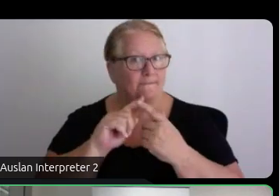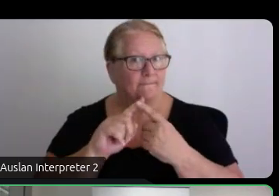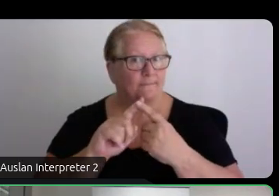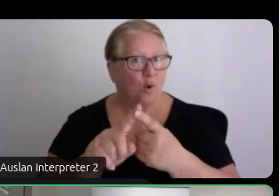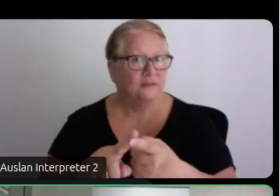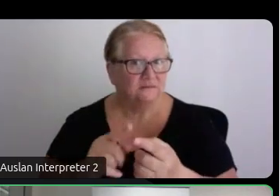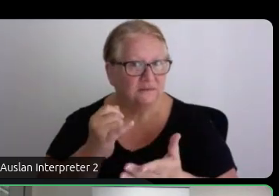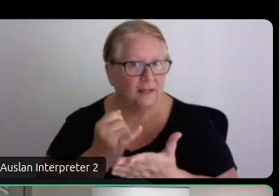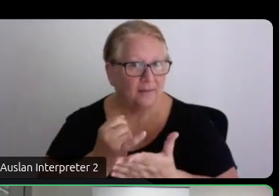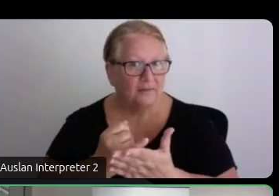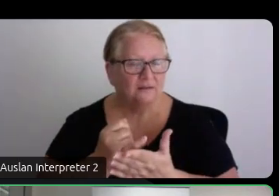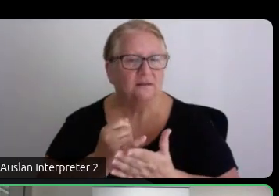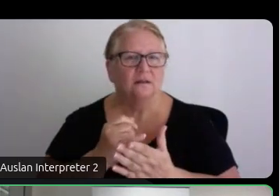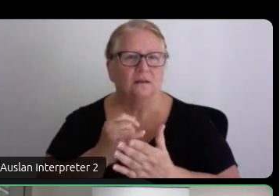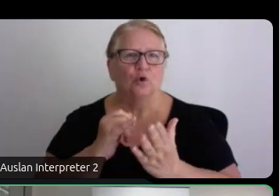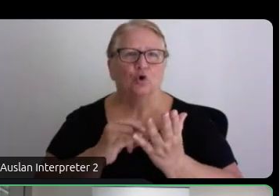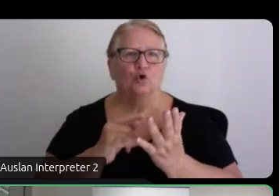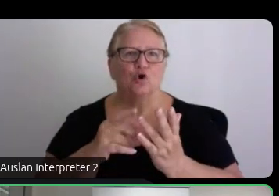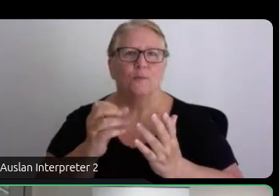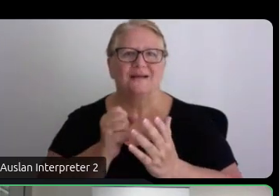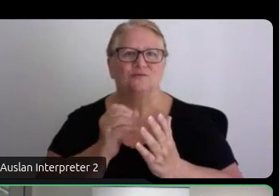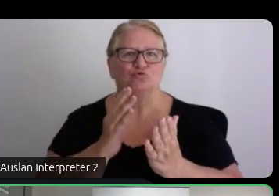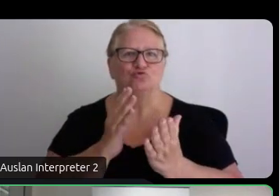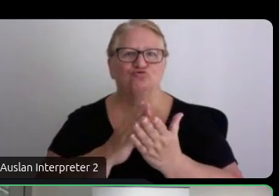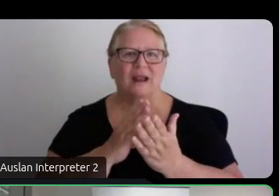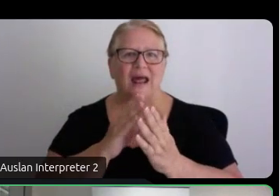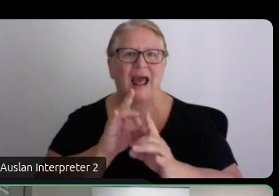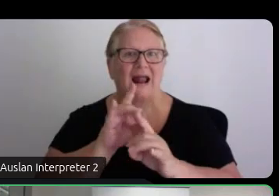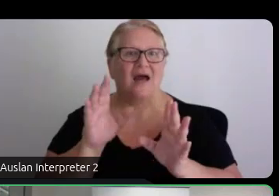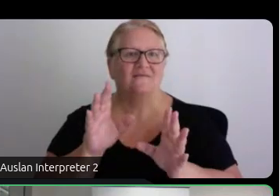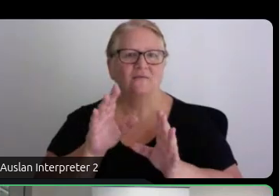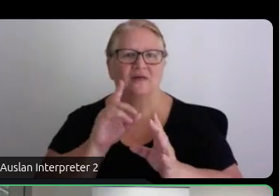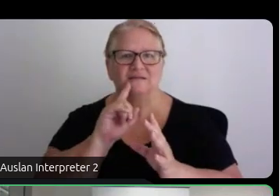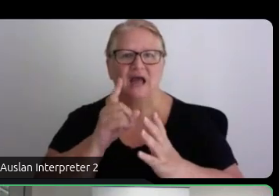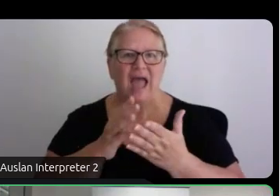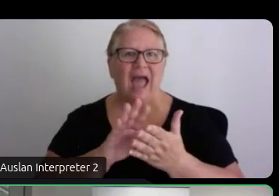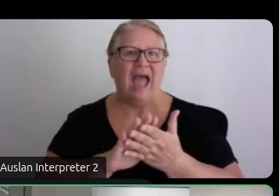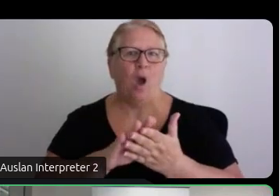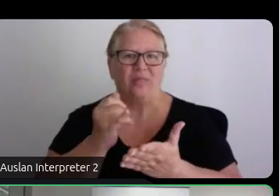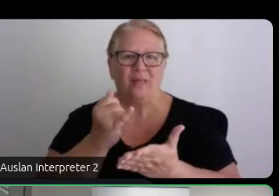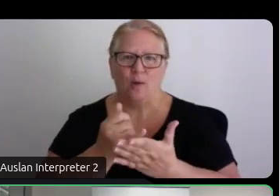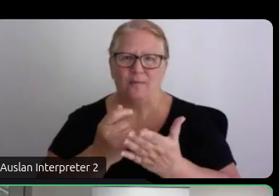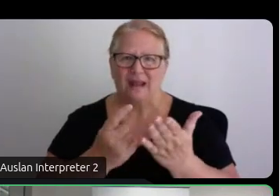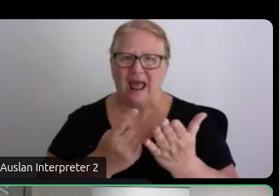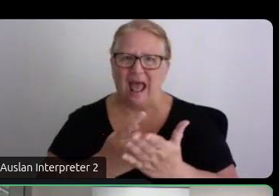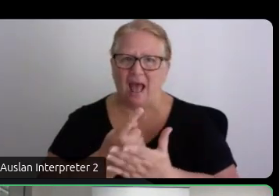really important to really clearly classify how impairments have been formed. Um because